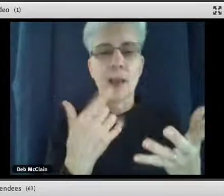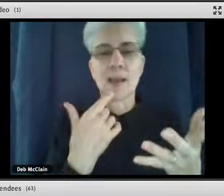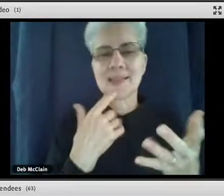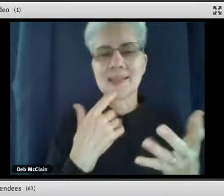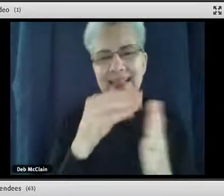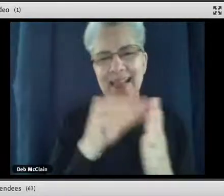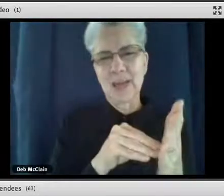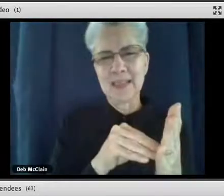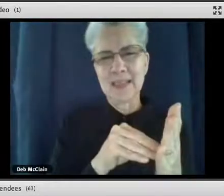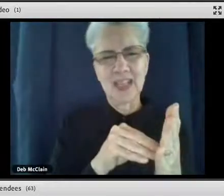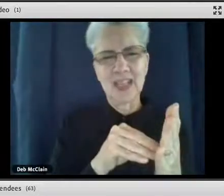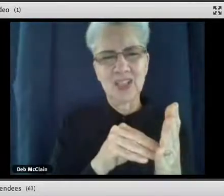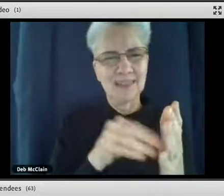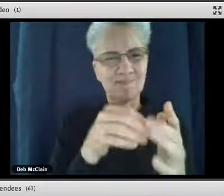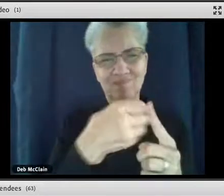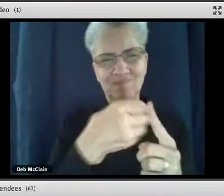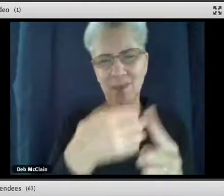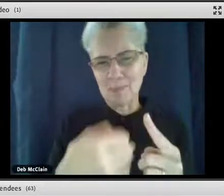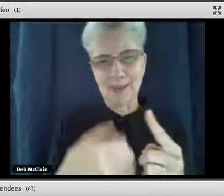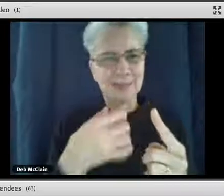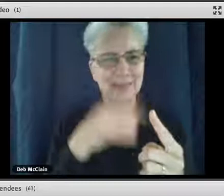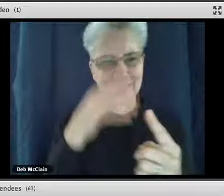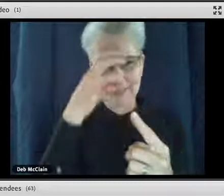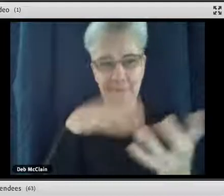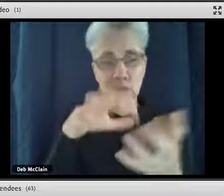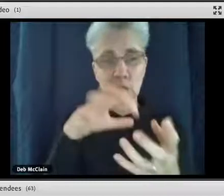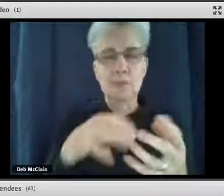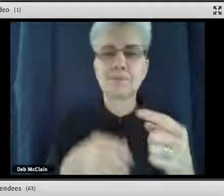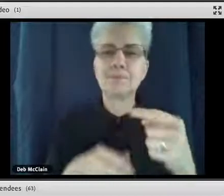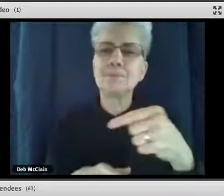the documentation is a little confusing. So let's just start with